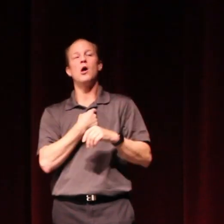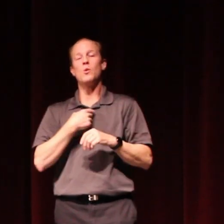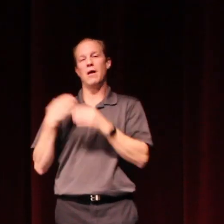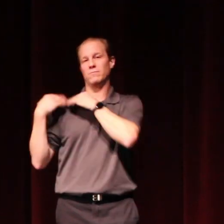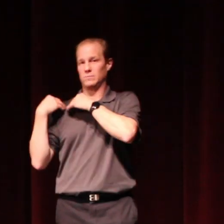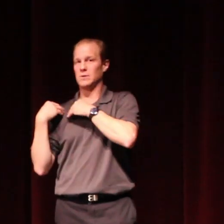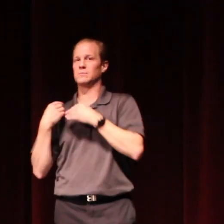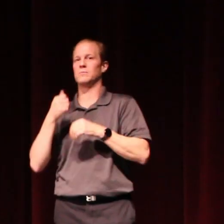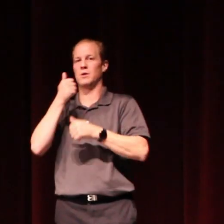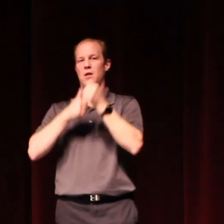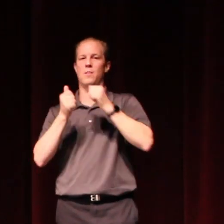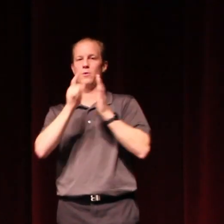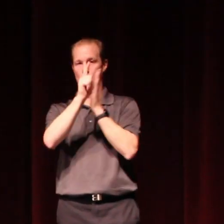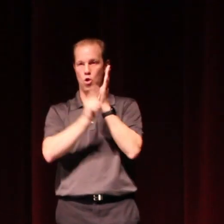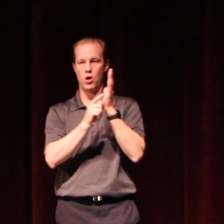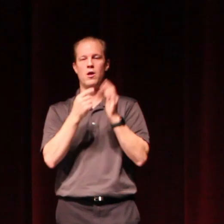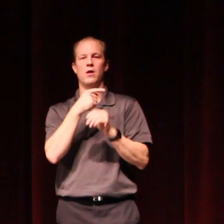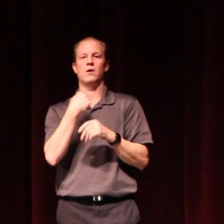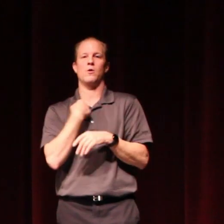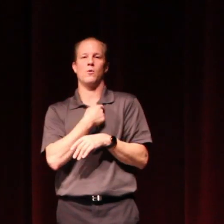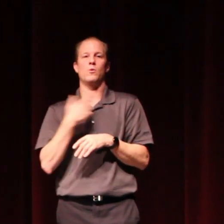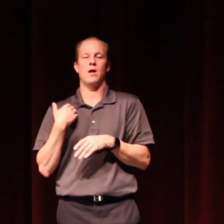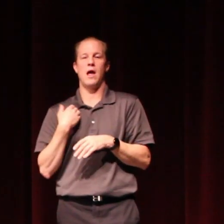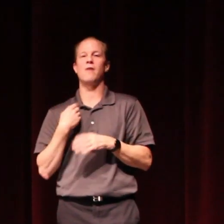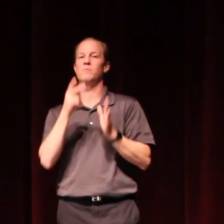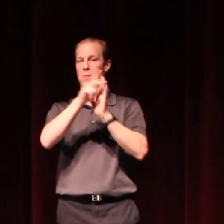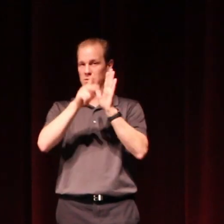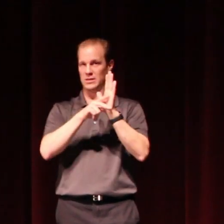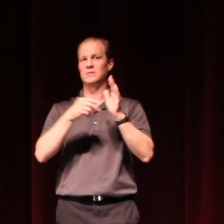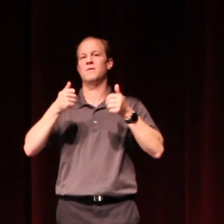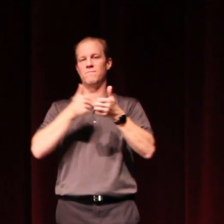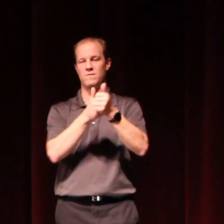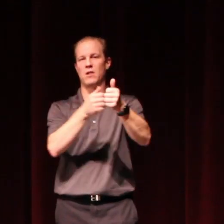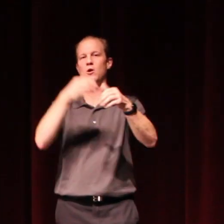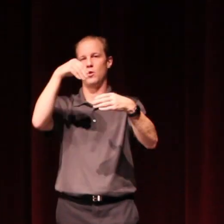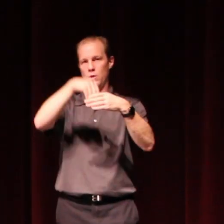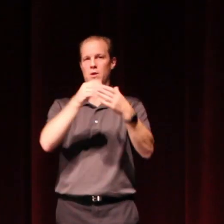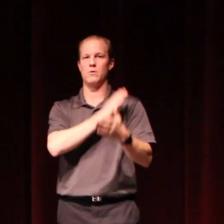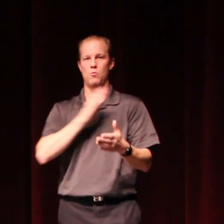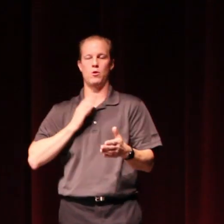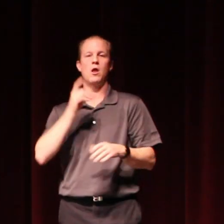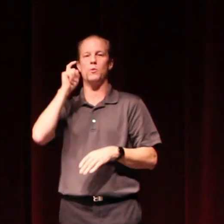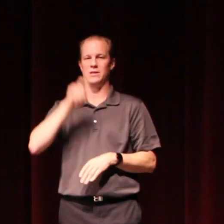protocols to follow within the board, so we need transparency. Thank you.